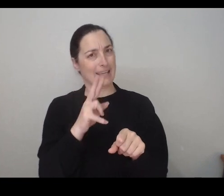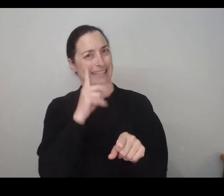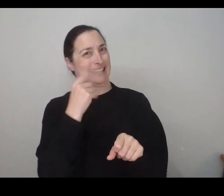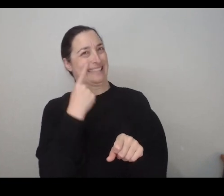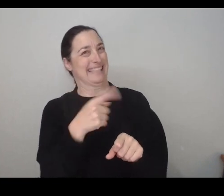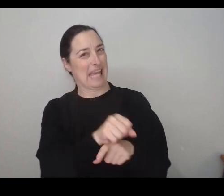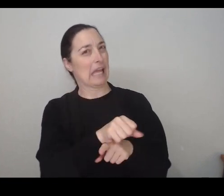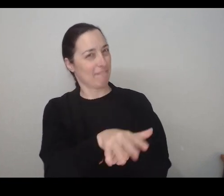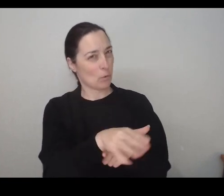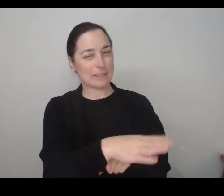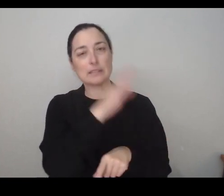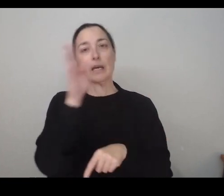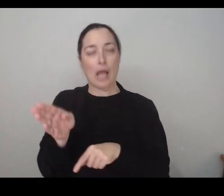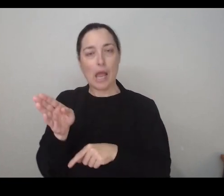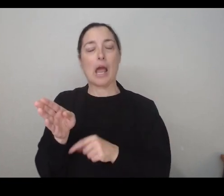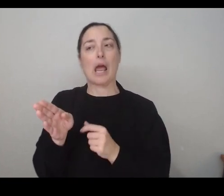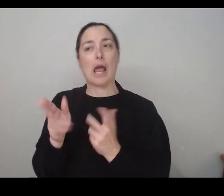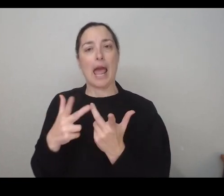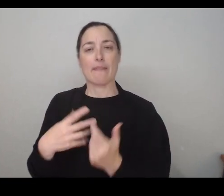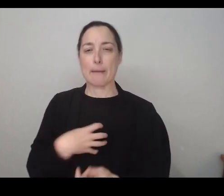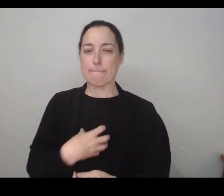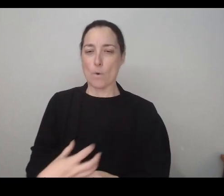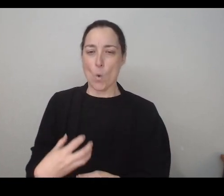to something, which is quite, I mean, new.